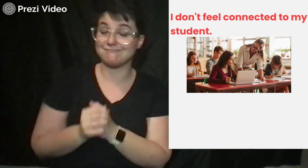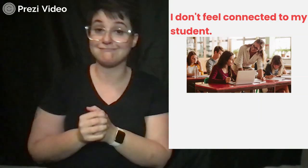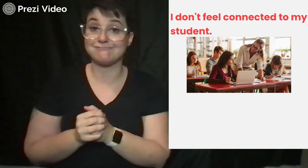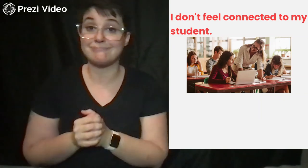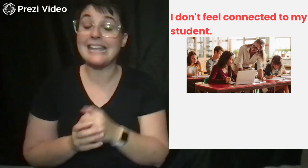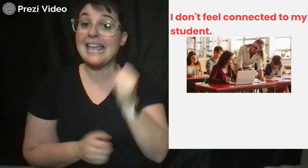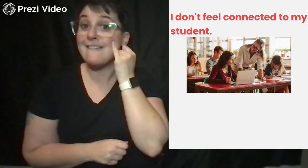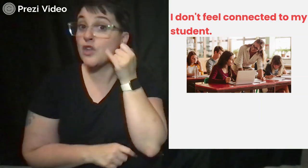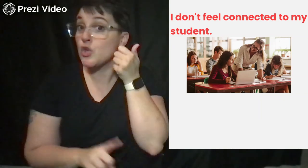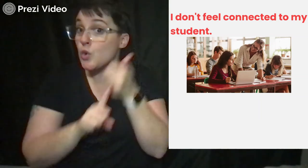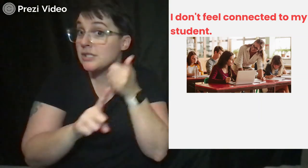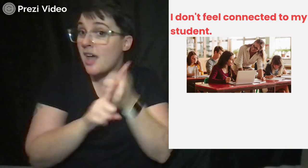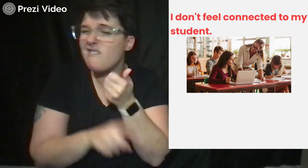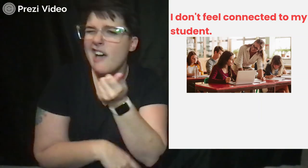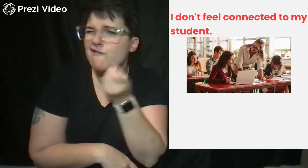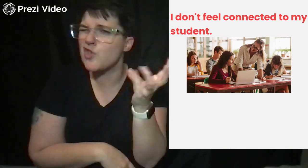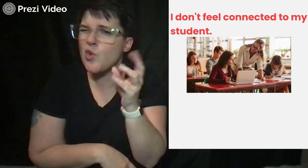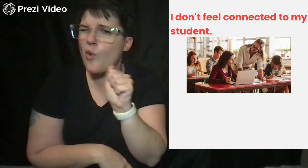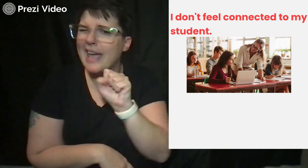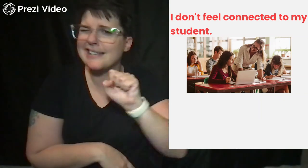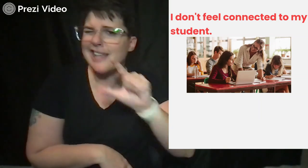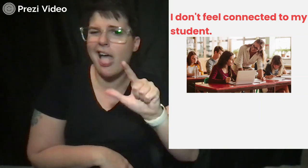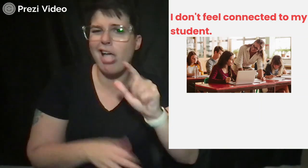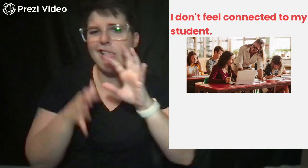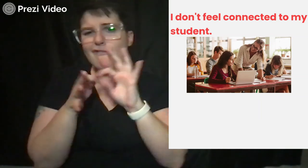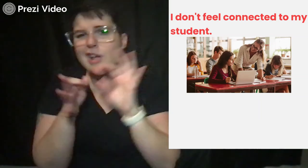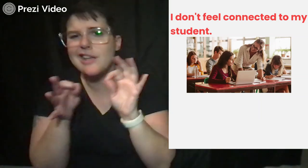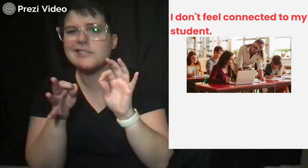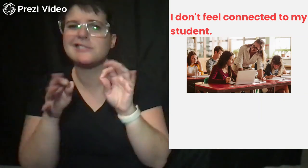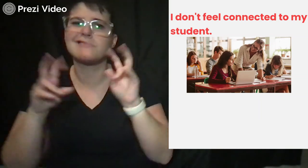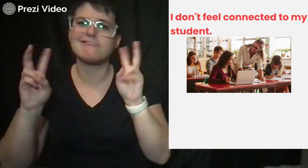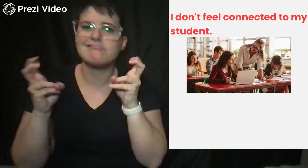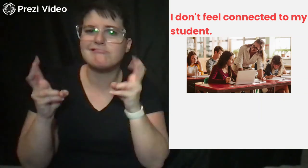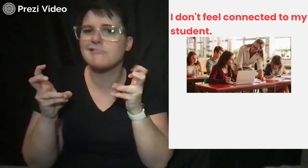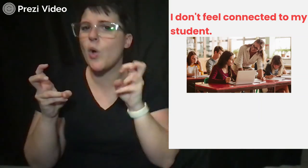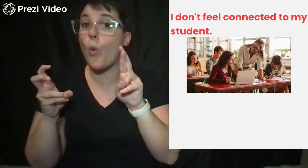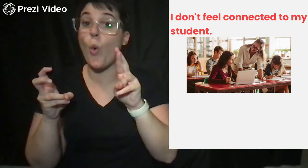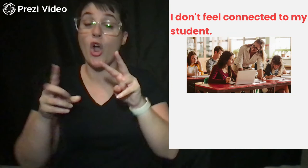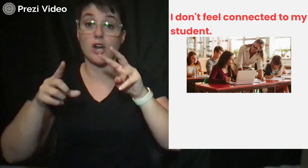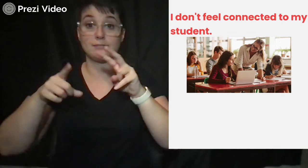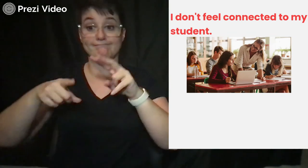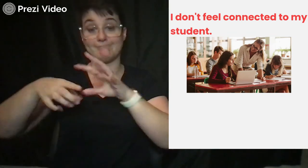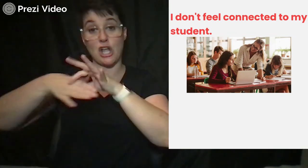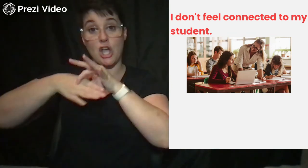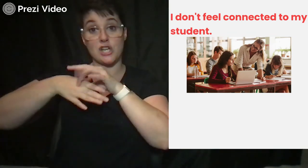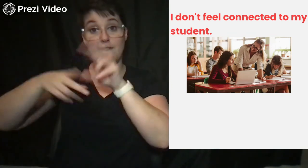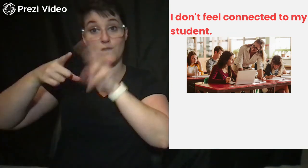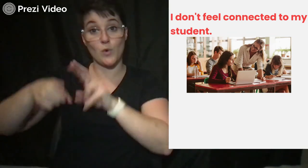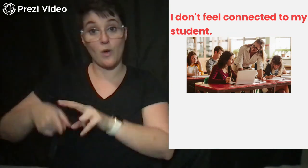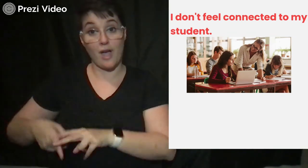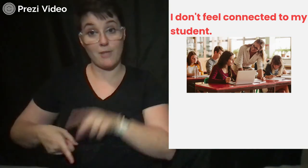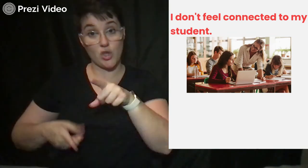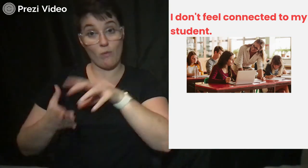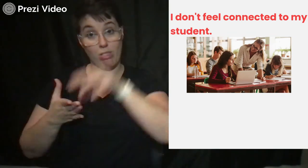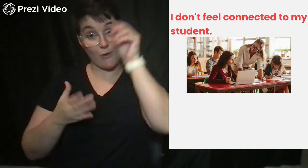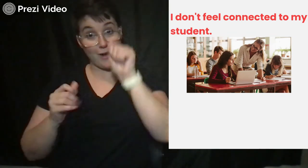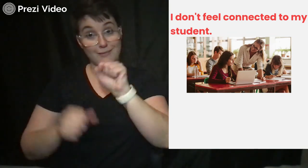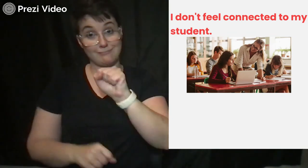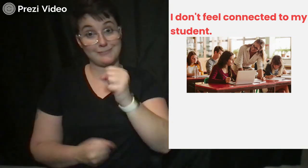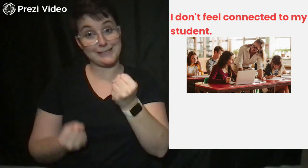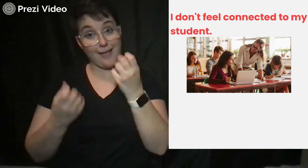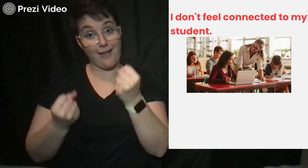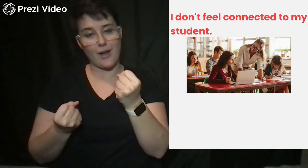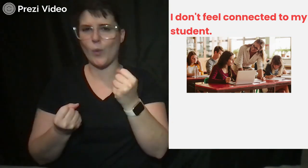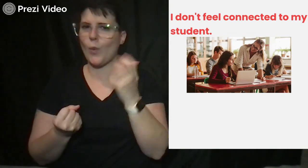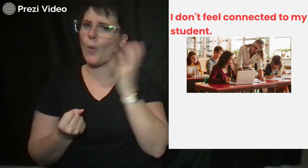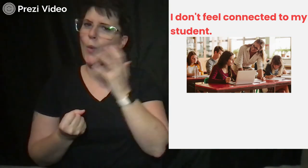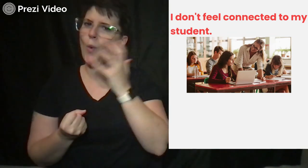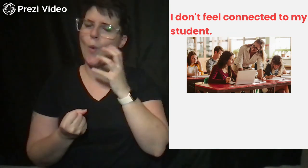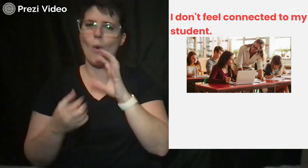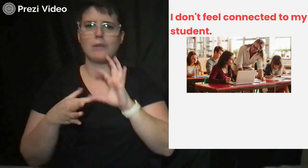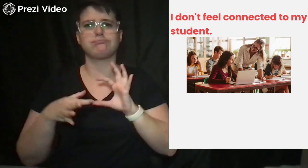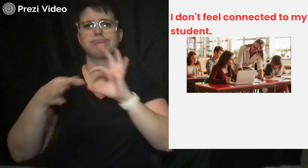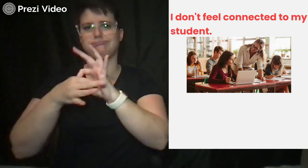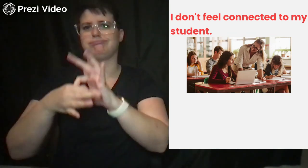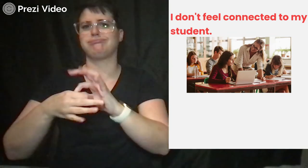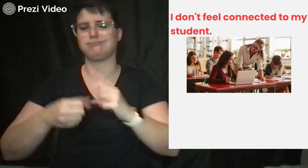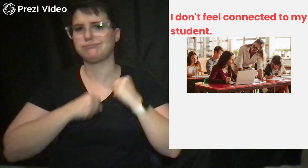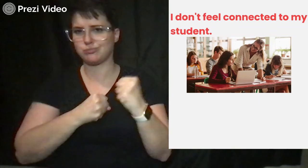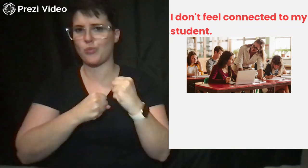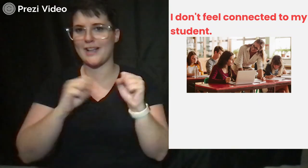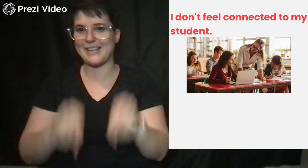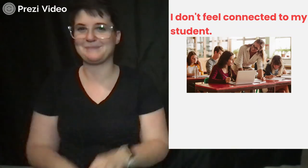Furthermore, if you learn some phrases or content vocabulary in ASL, that could form a strong bond.